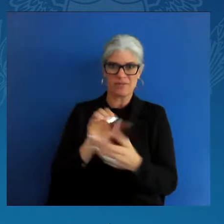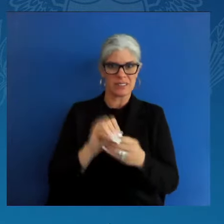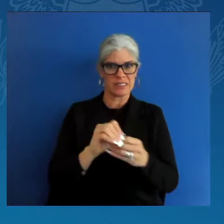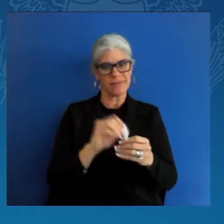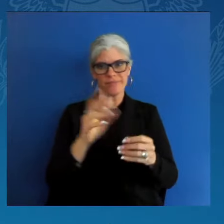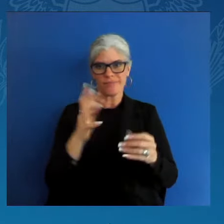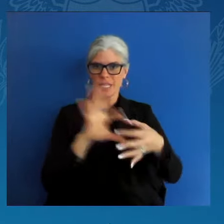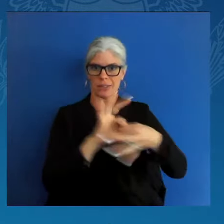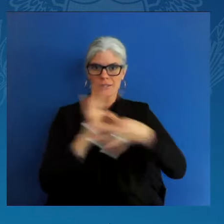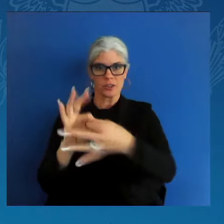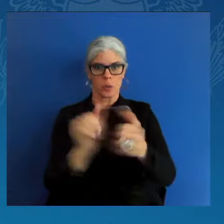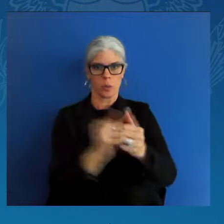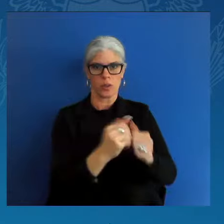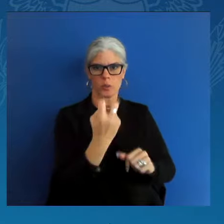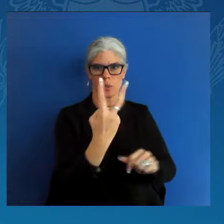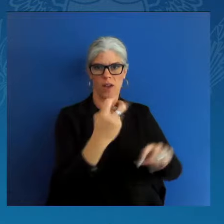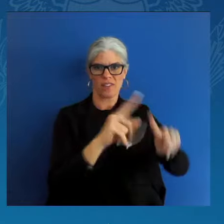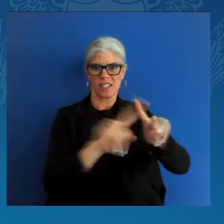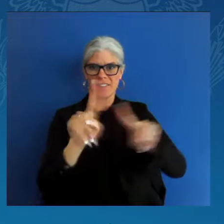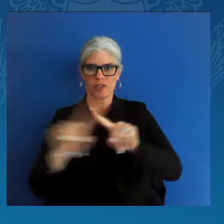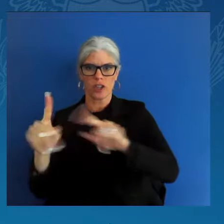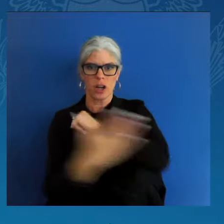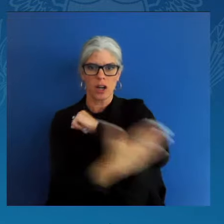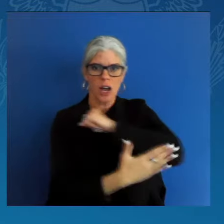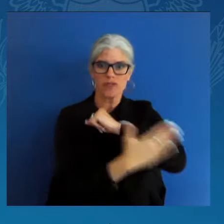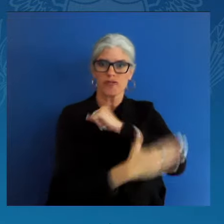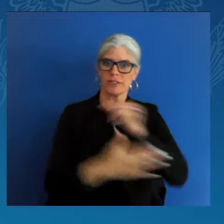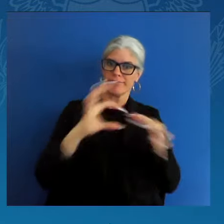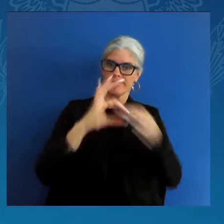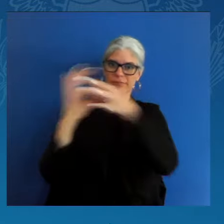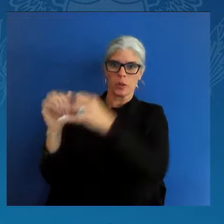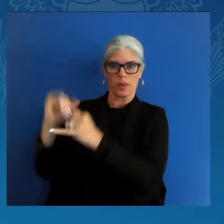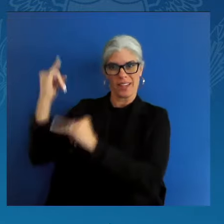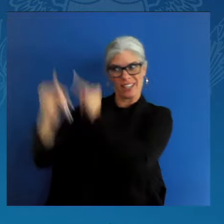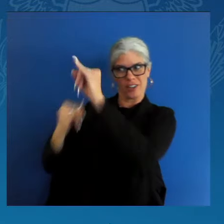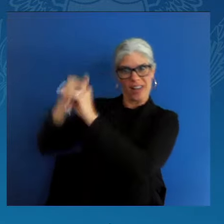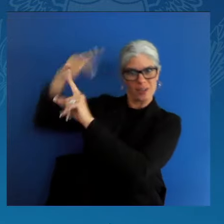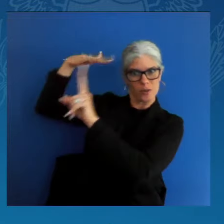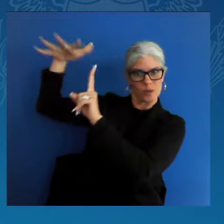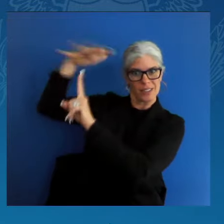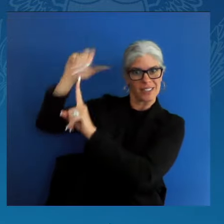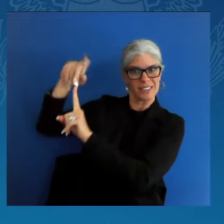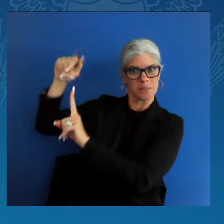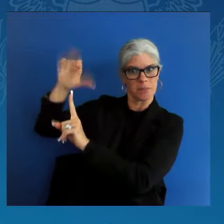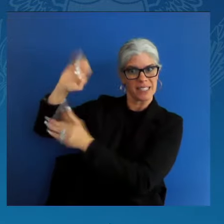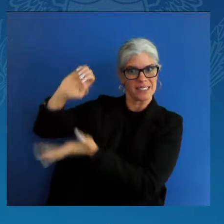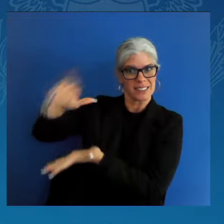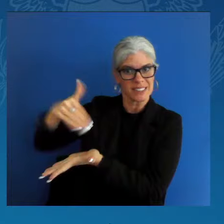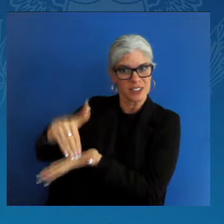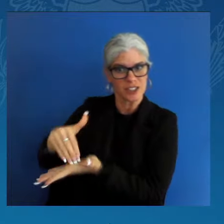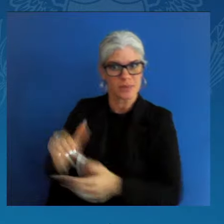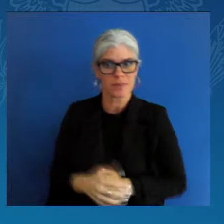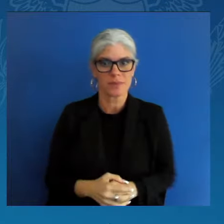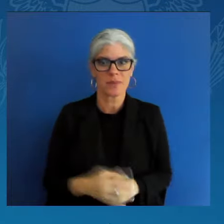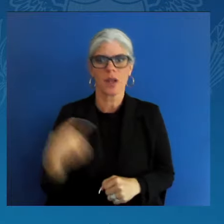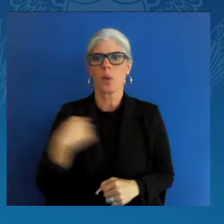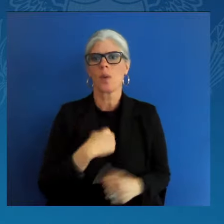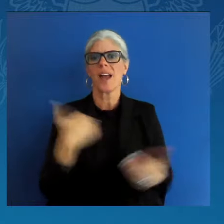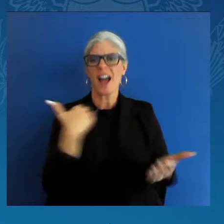We've got longstanding partnerships with close friends and allies, Europe, Japan and Canada. But we have new partners as well,